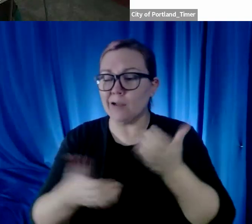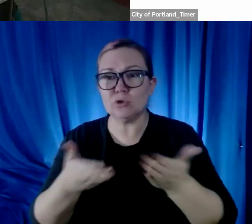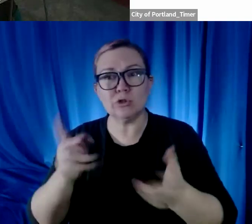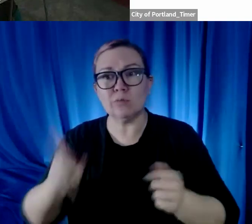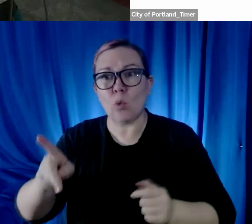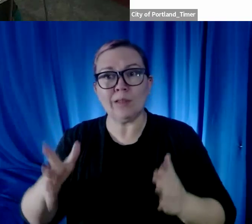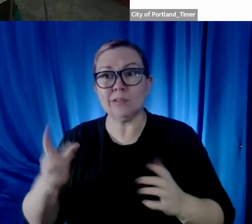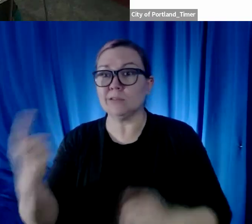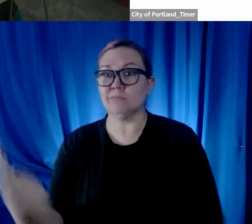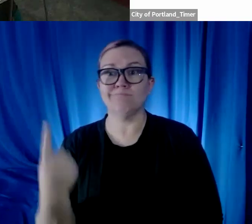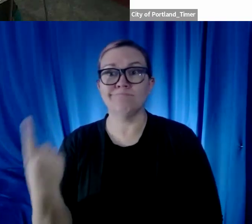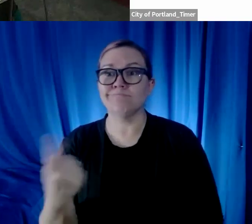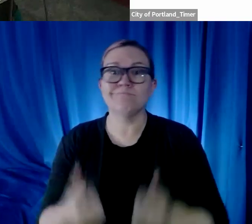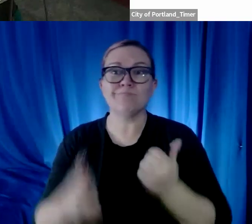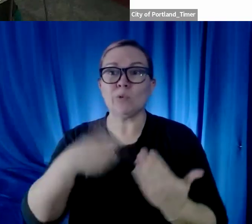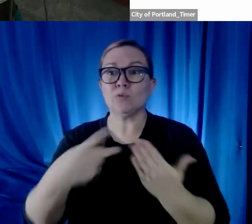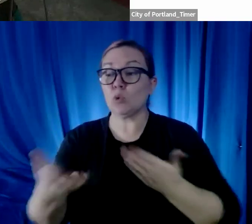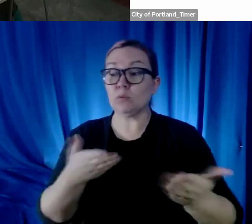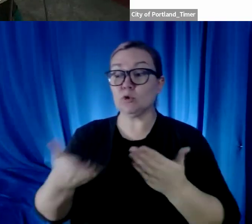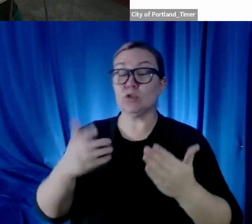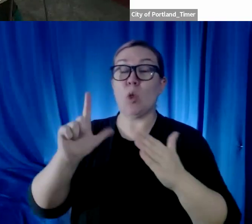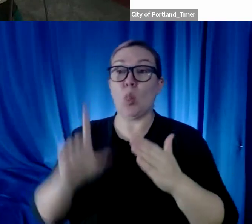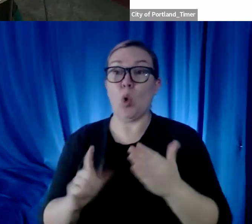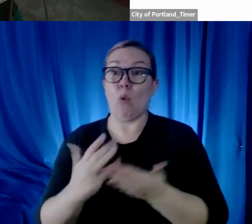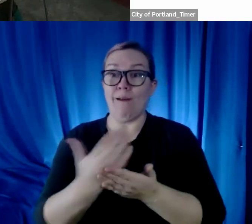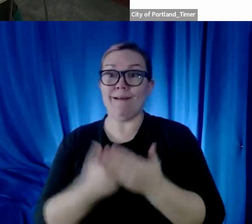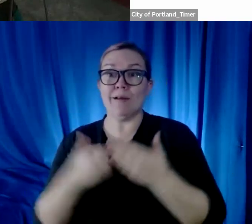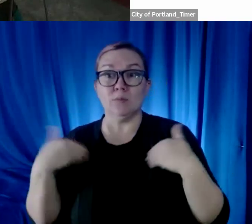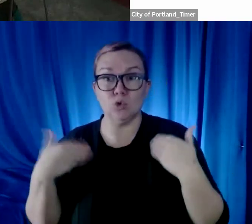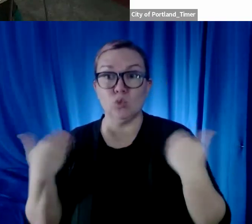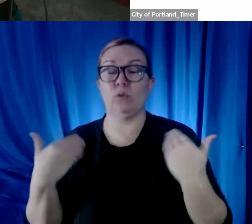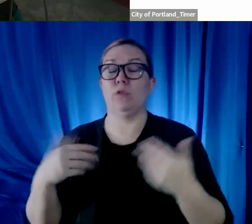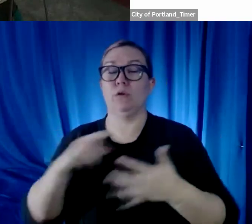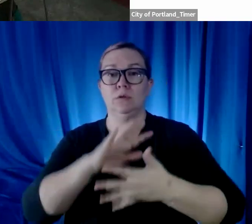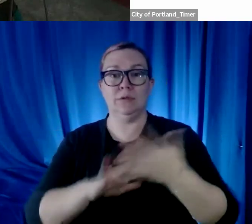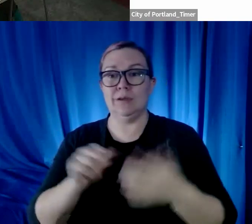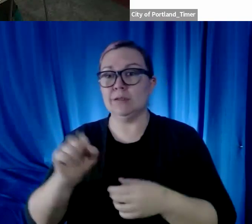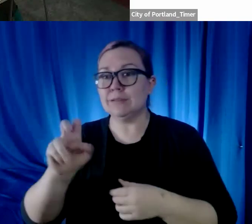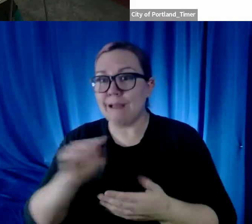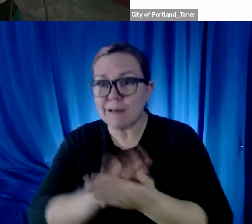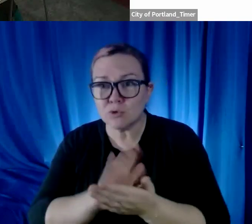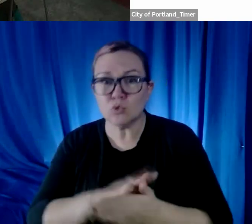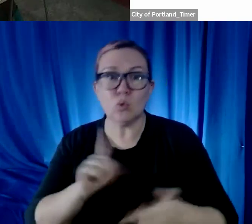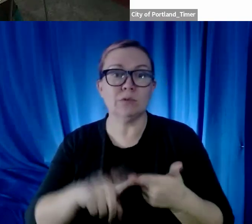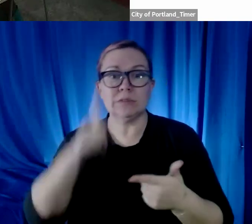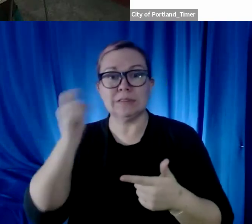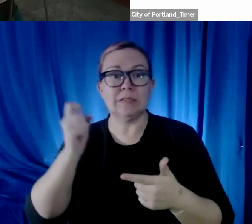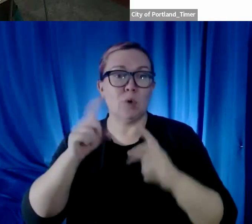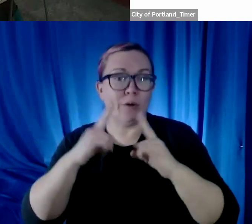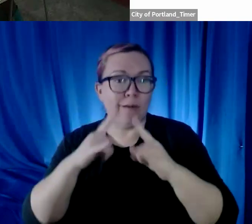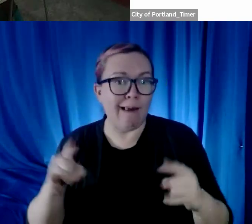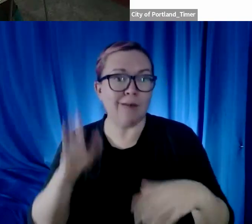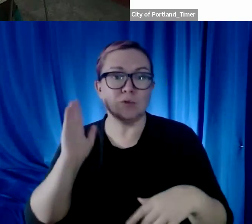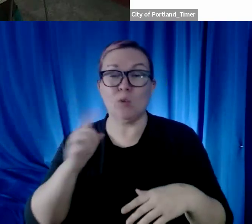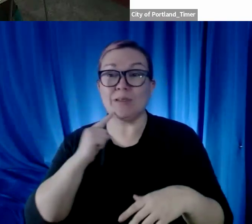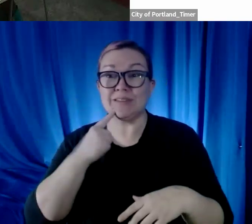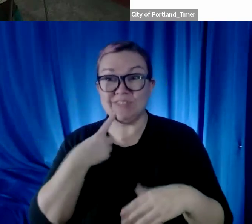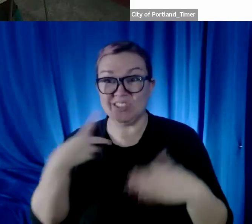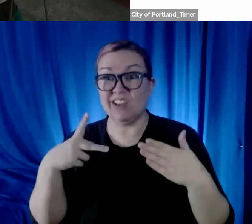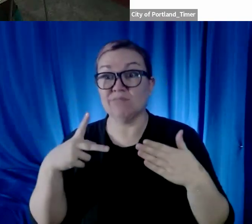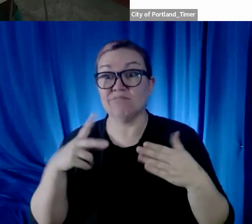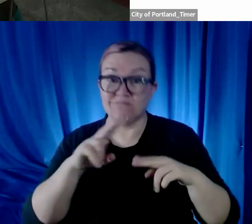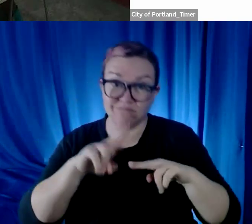Most of the programs that serve low-income youth, like City Nature Environmental Education, the Sun Schools program and the Summer Recreation camps are proposed to be severely reduced or cut entirely.